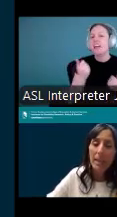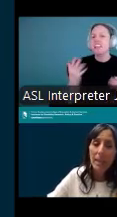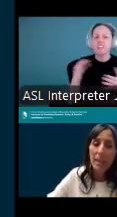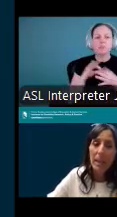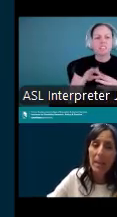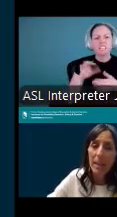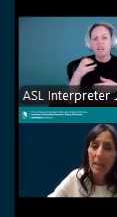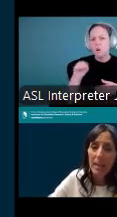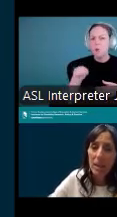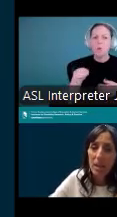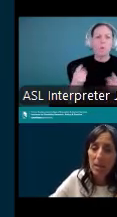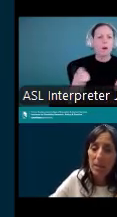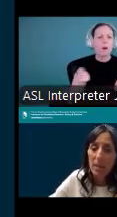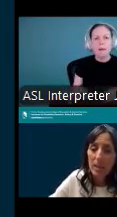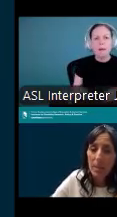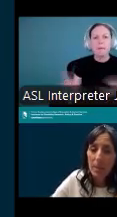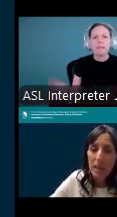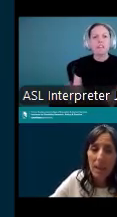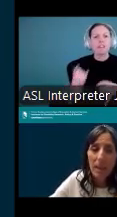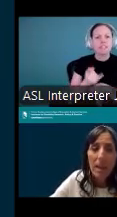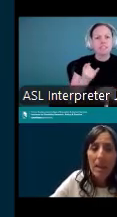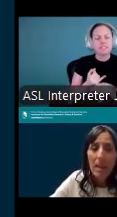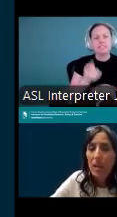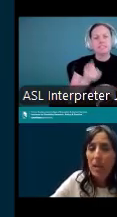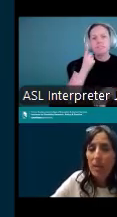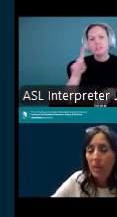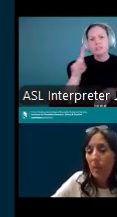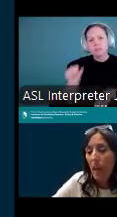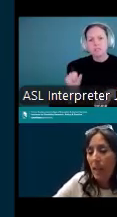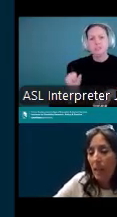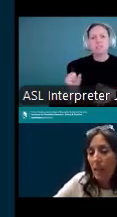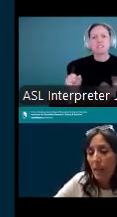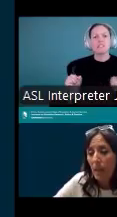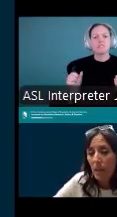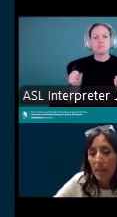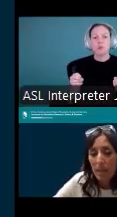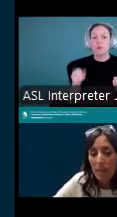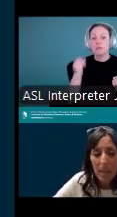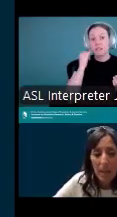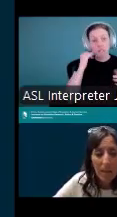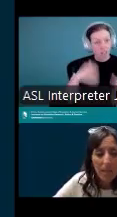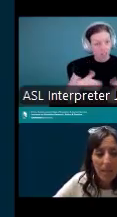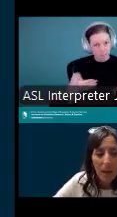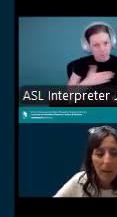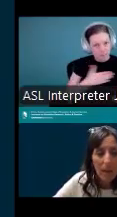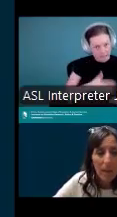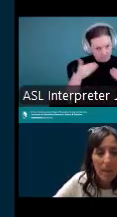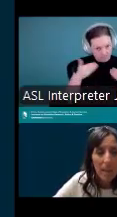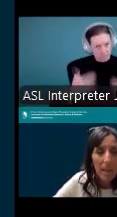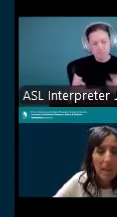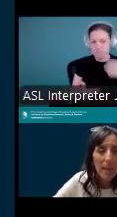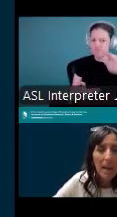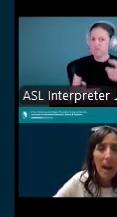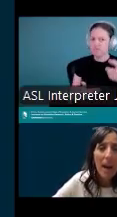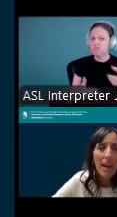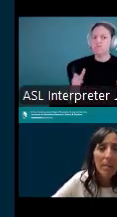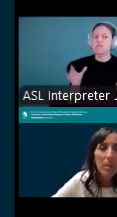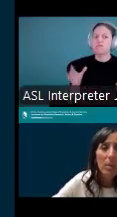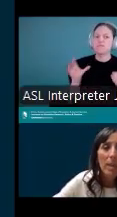here at the Institute for Disability. So, if you've not done so, take a minute and follow us. And then I am going